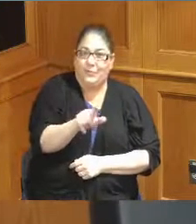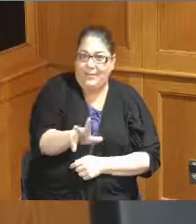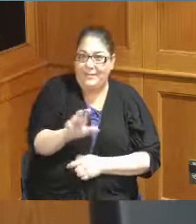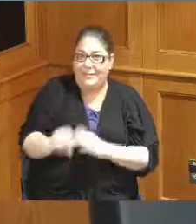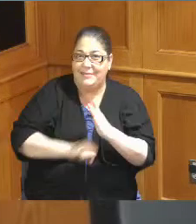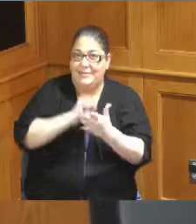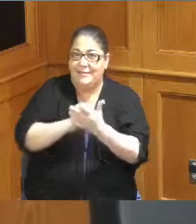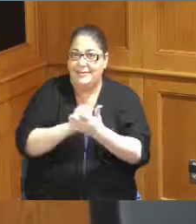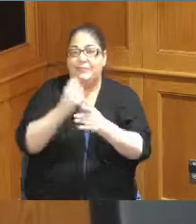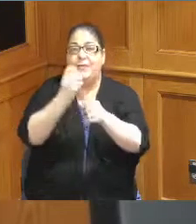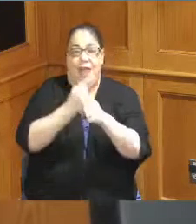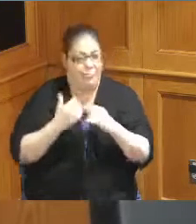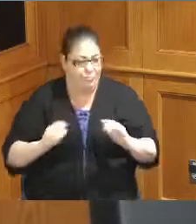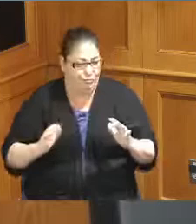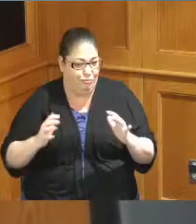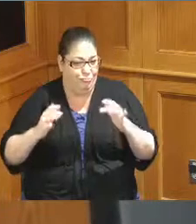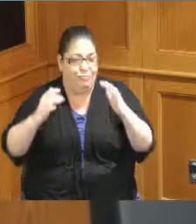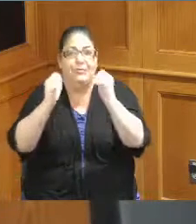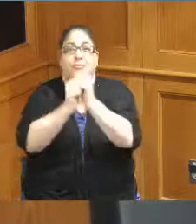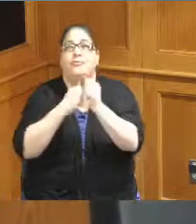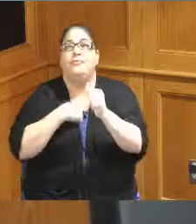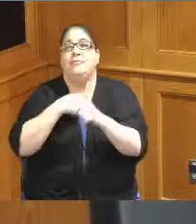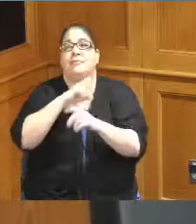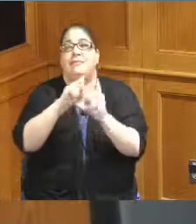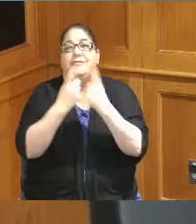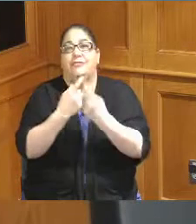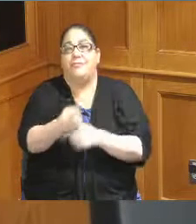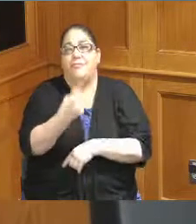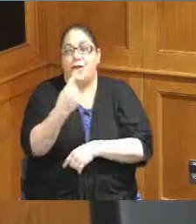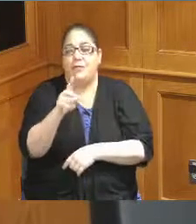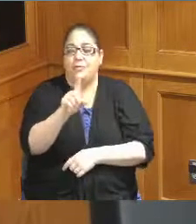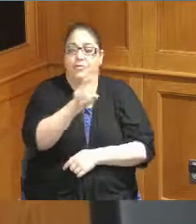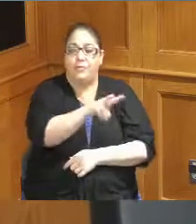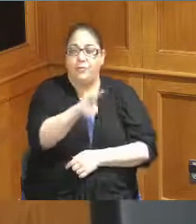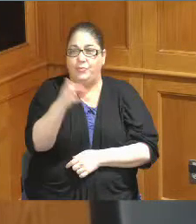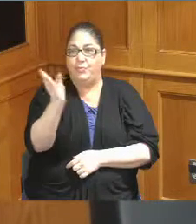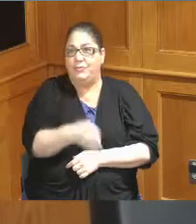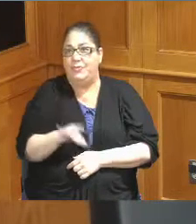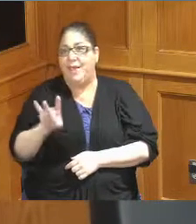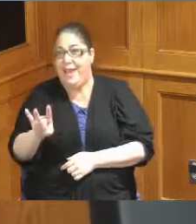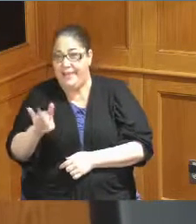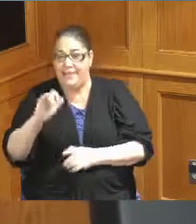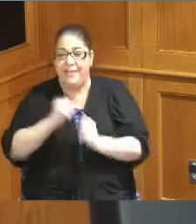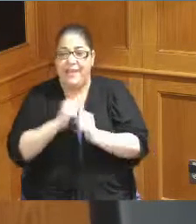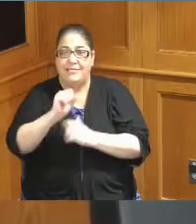the division one state championship game with a 28-2 record this season including a double-digit